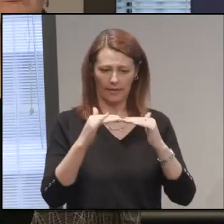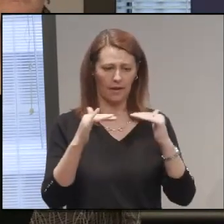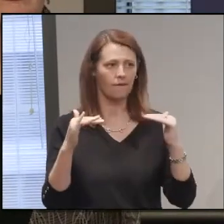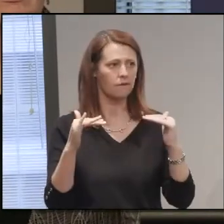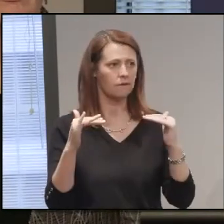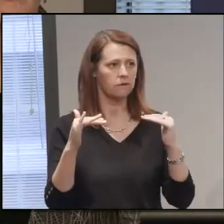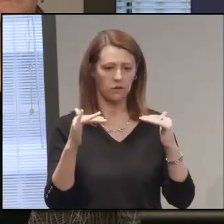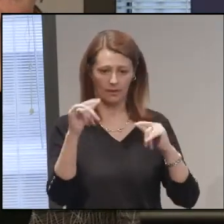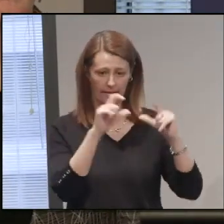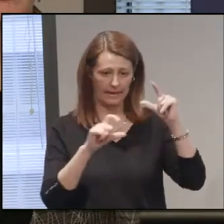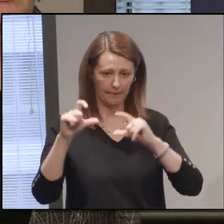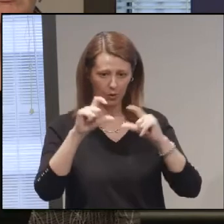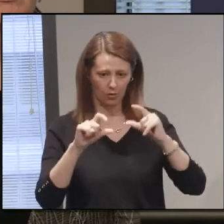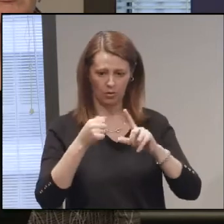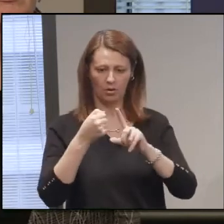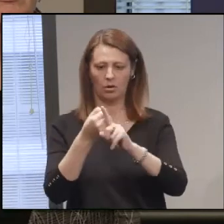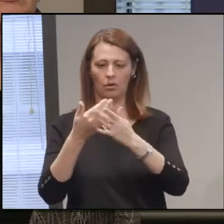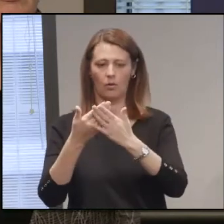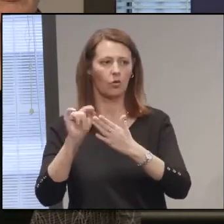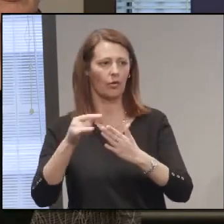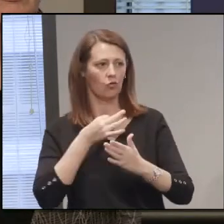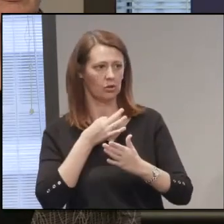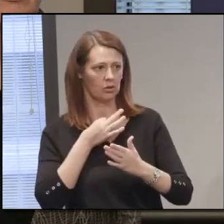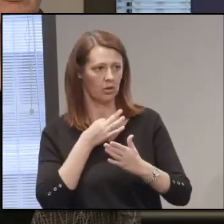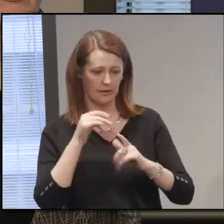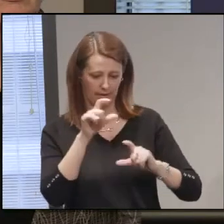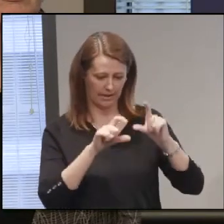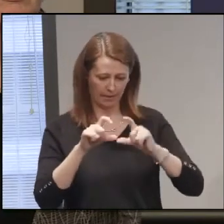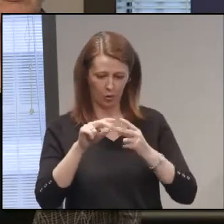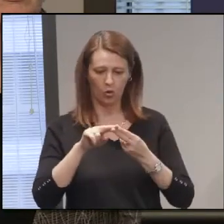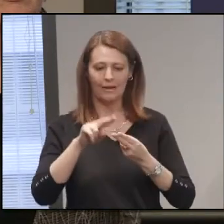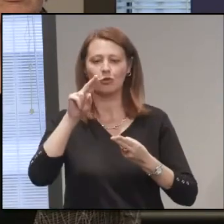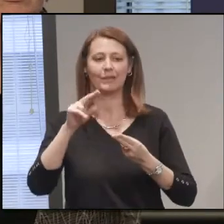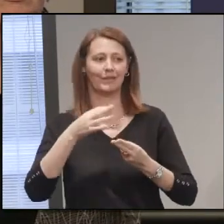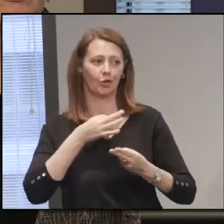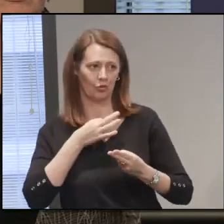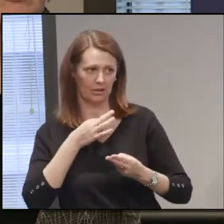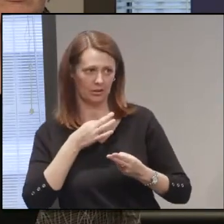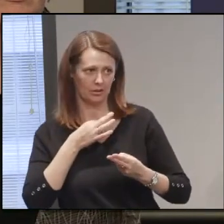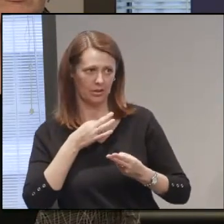of the chemical that causes the risk. The chemical increases the risk, but it's how your body handles